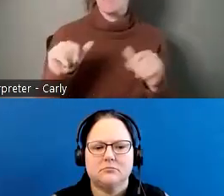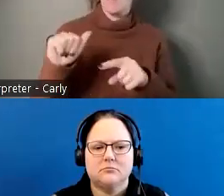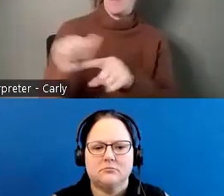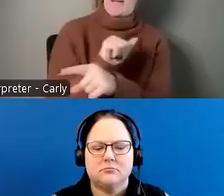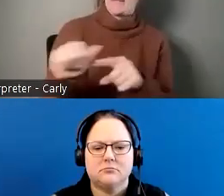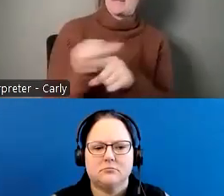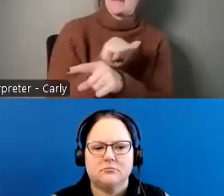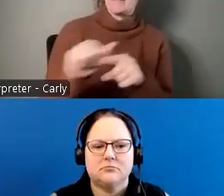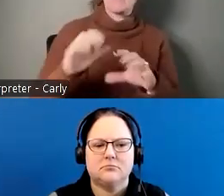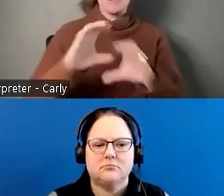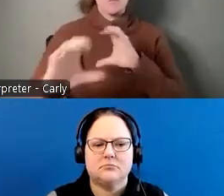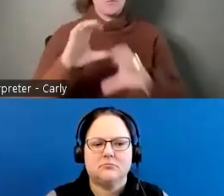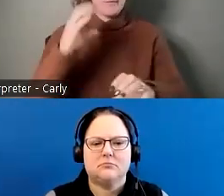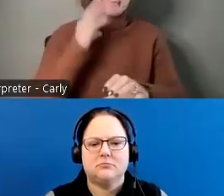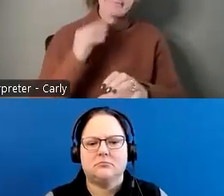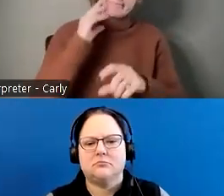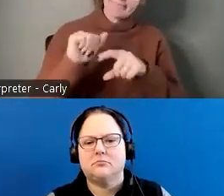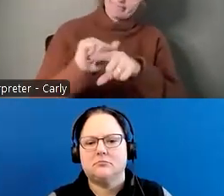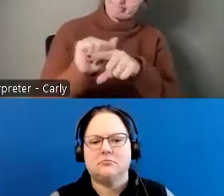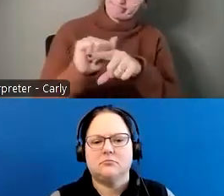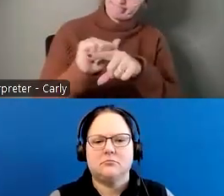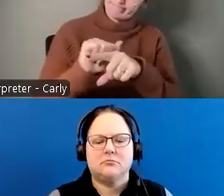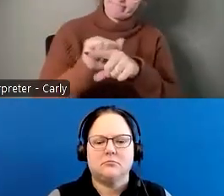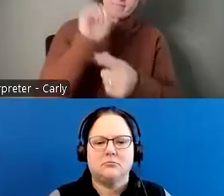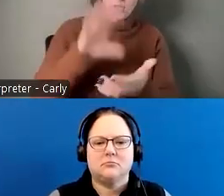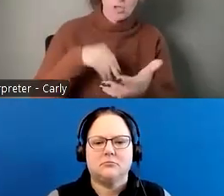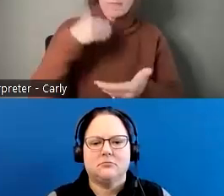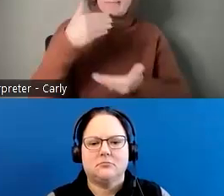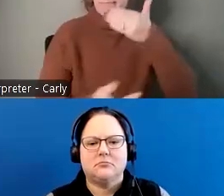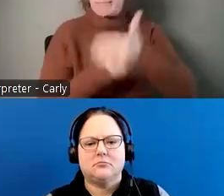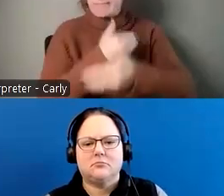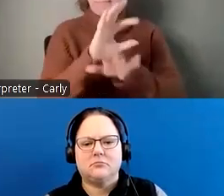communication practice thing so you're actually um kind of going through what are the triggers